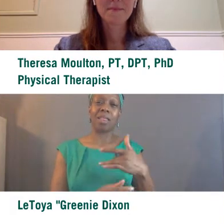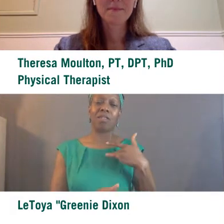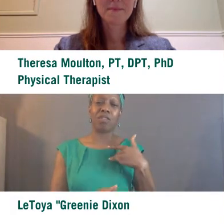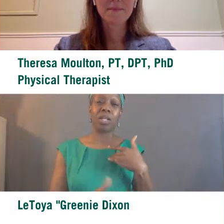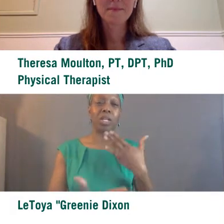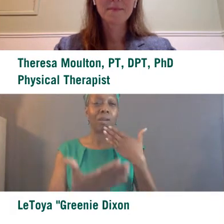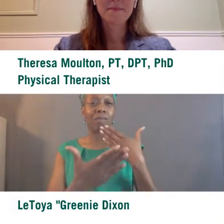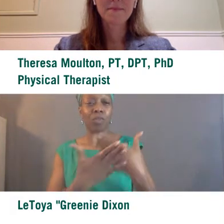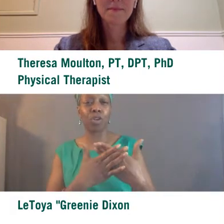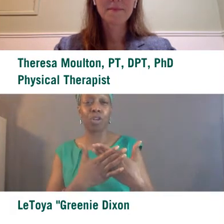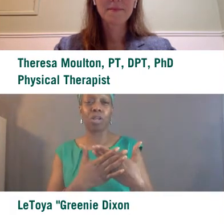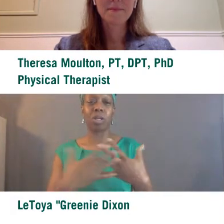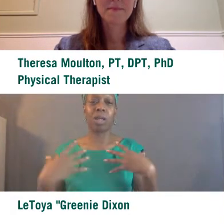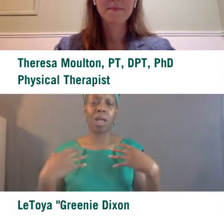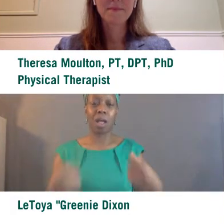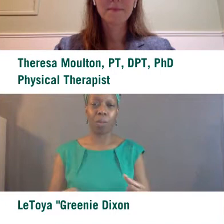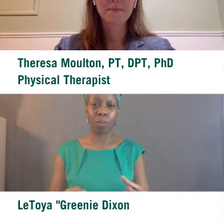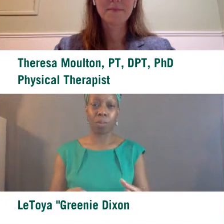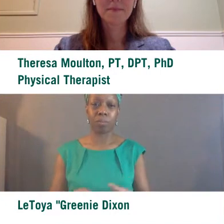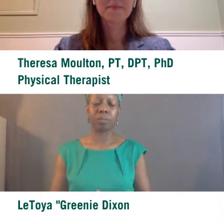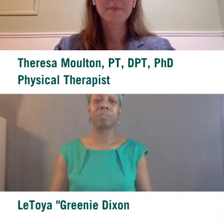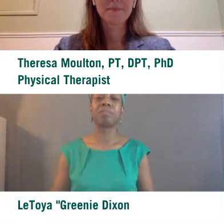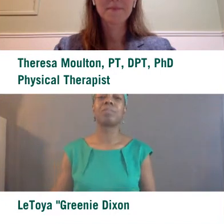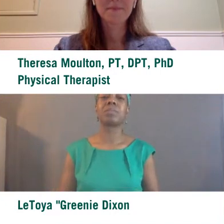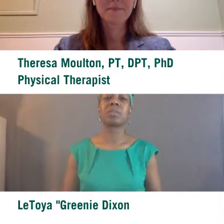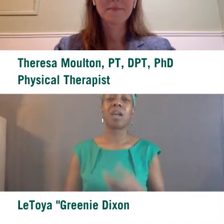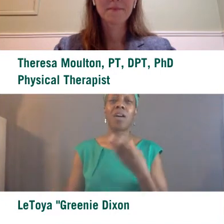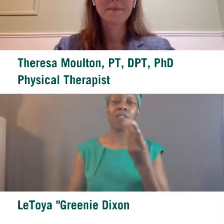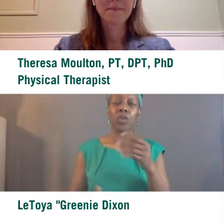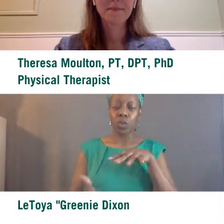That that can be reduced after exercise.